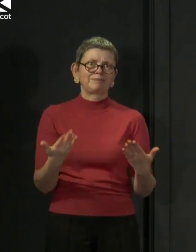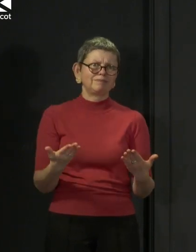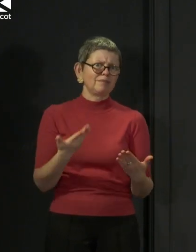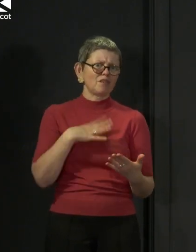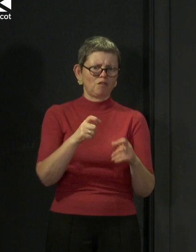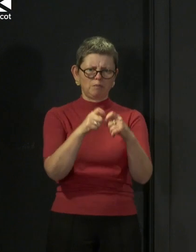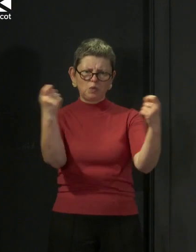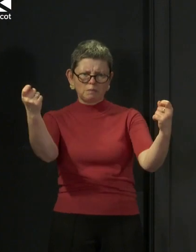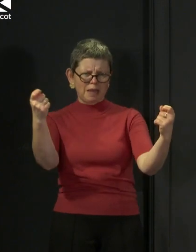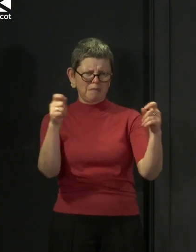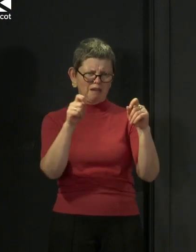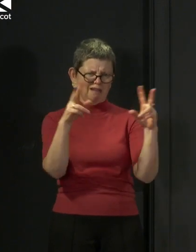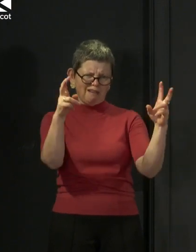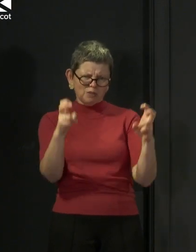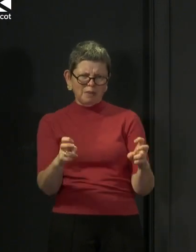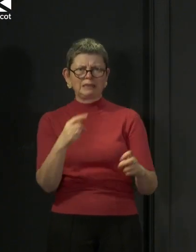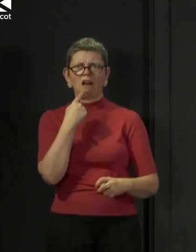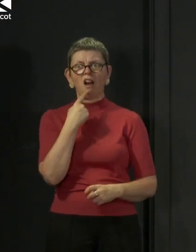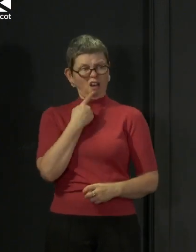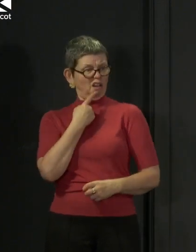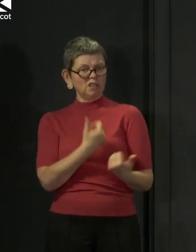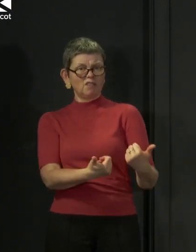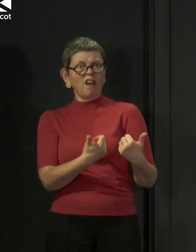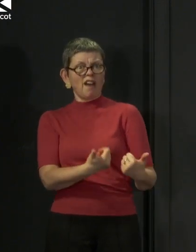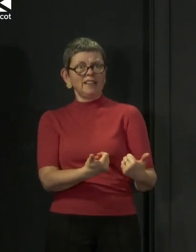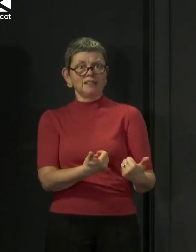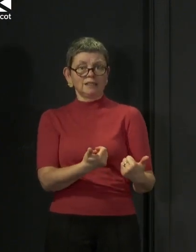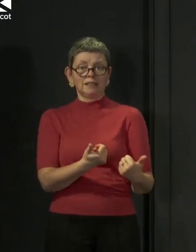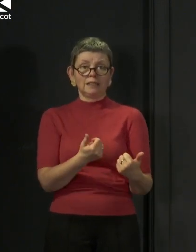that things have eased up, and that there's somehow less at stake.